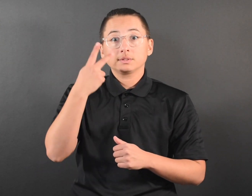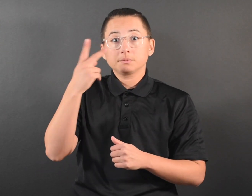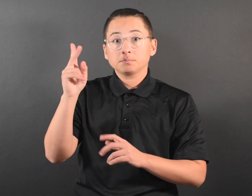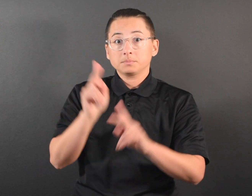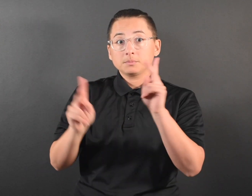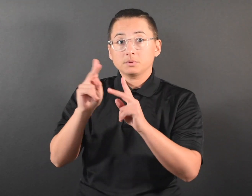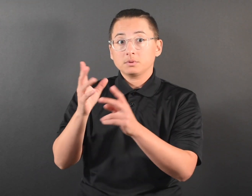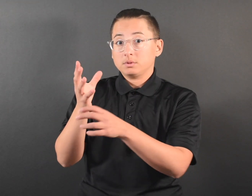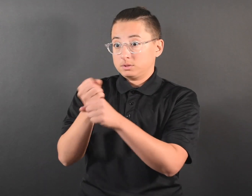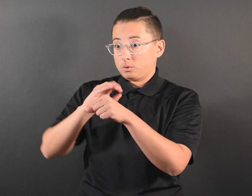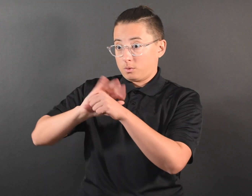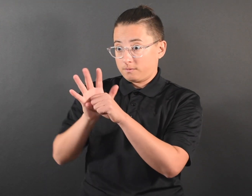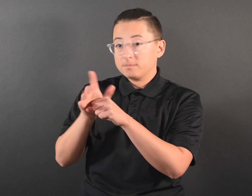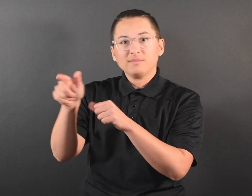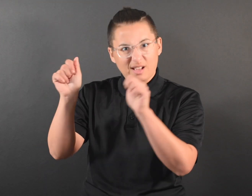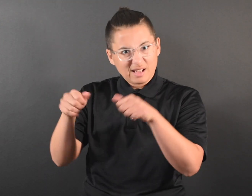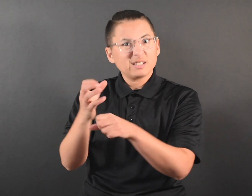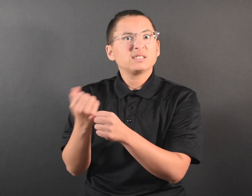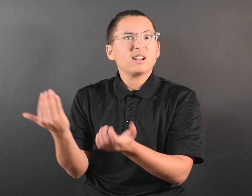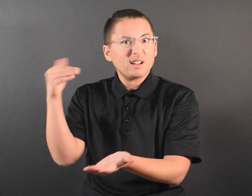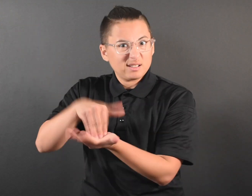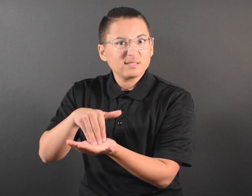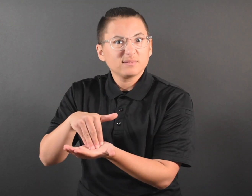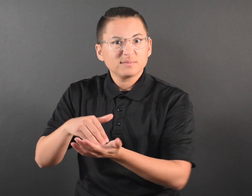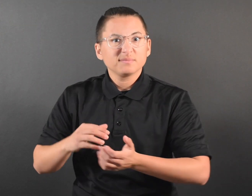We are seeing people who got COVID-19 can get it again.